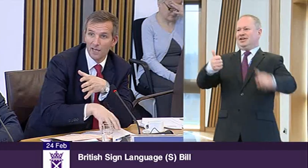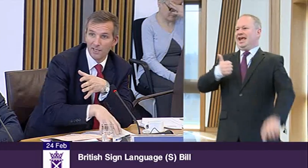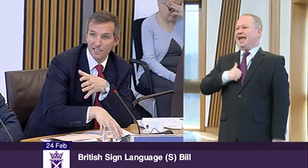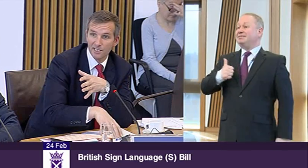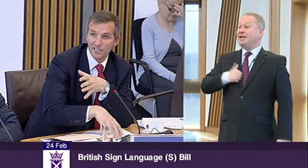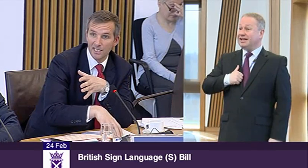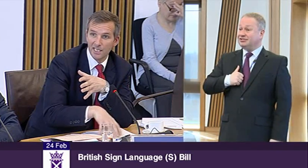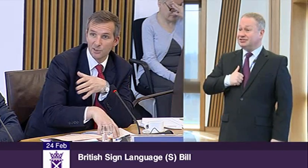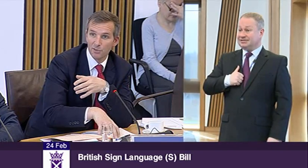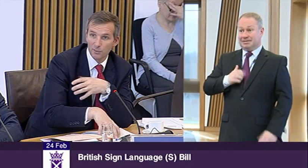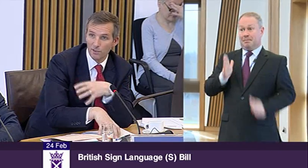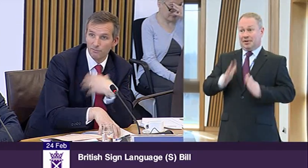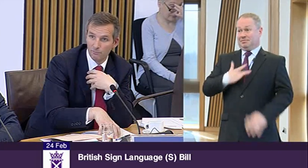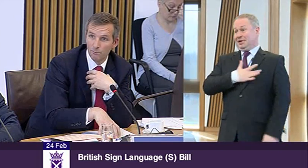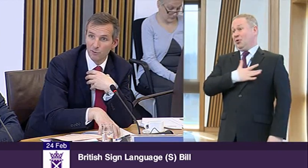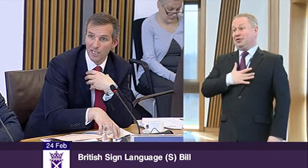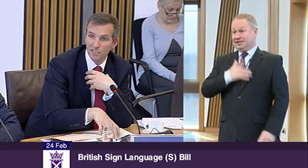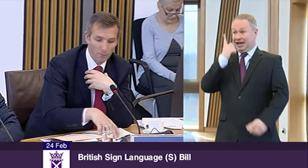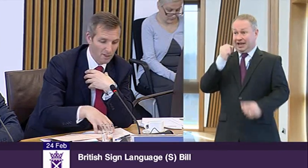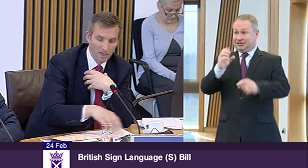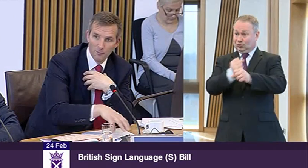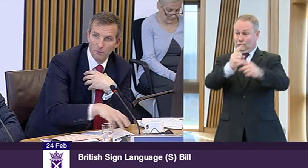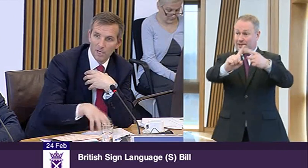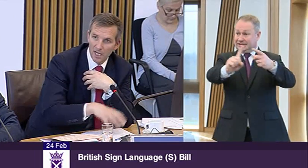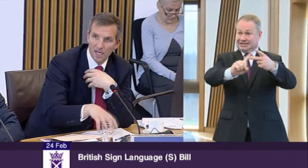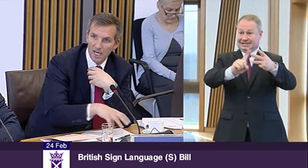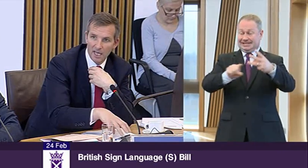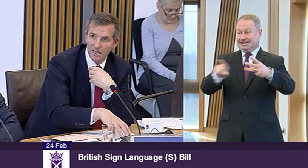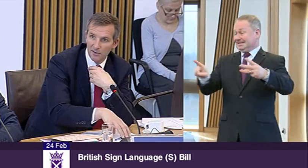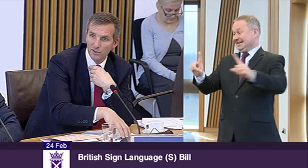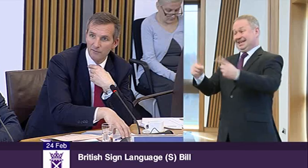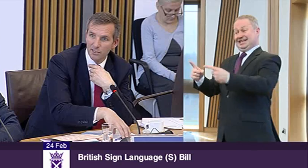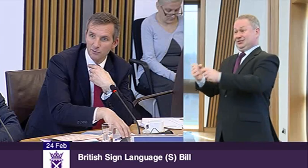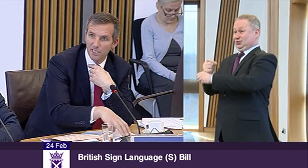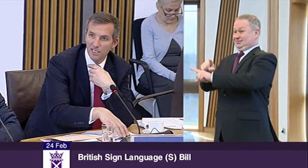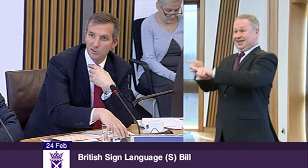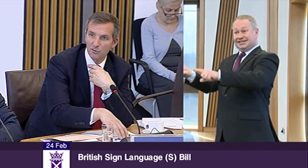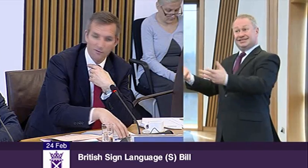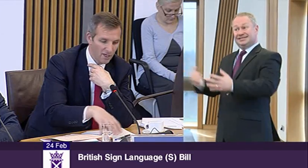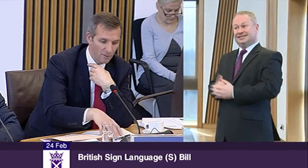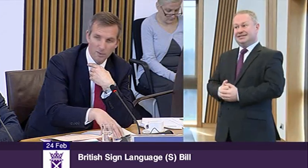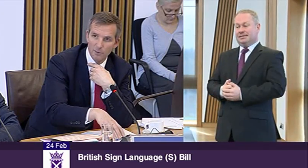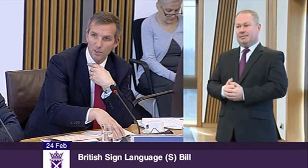will and will not do. We have been wrestling with that. From the evidence that we have